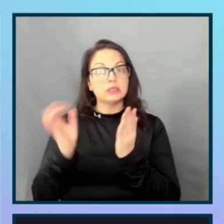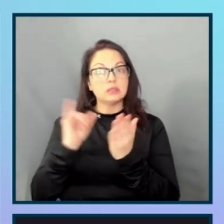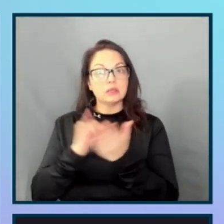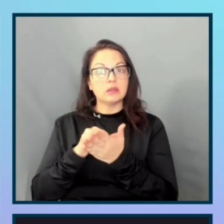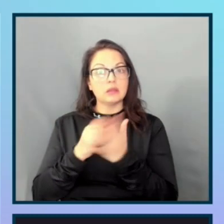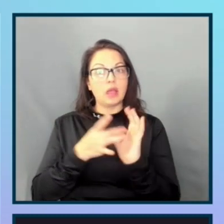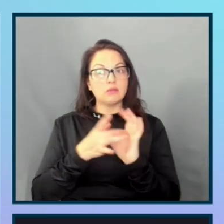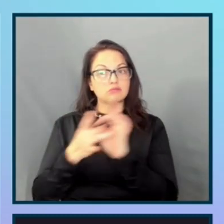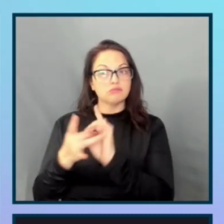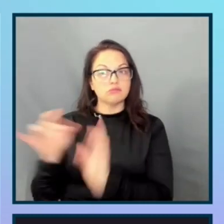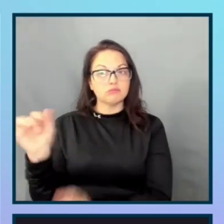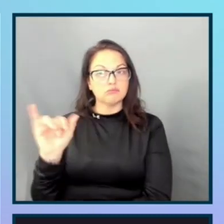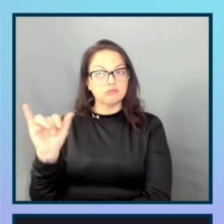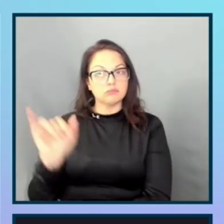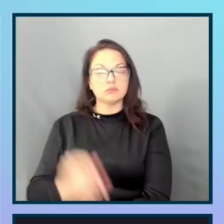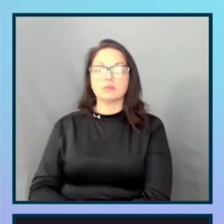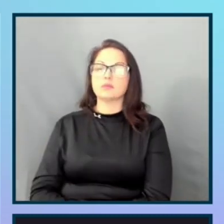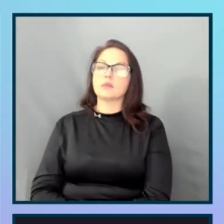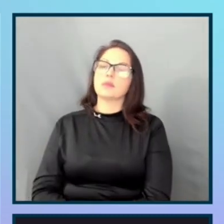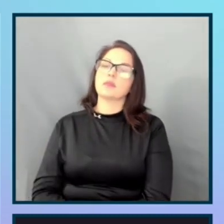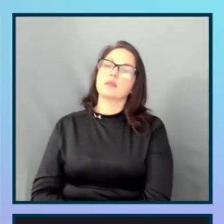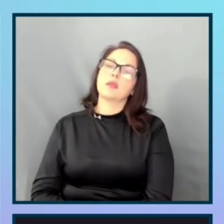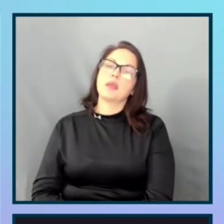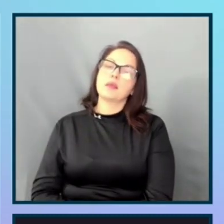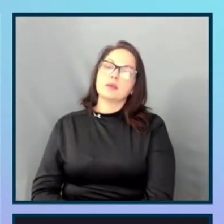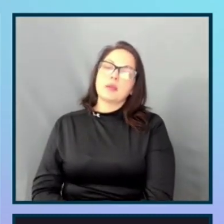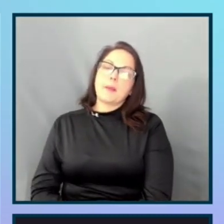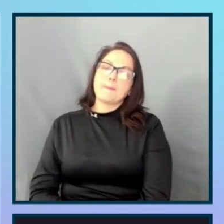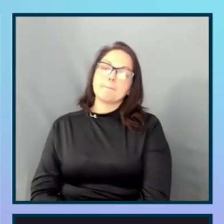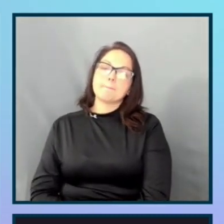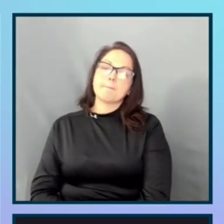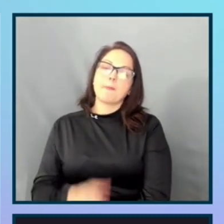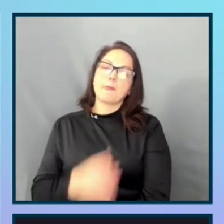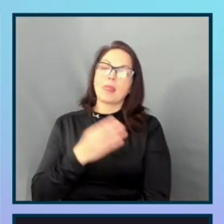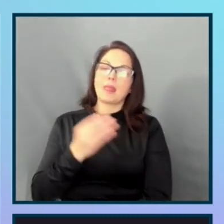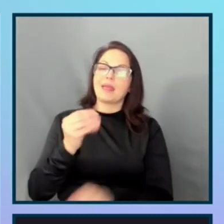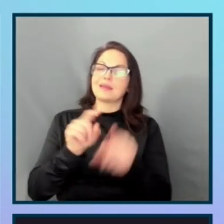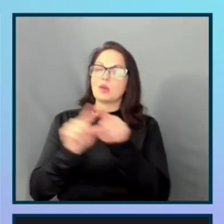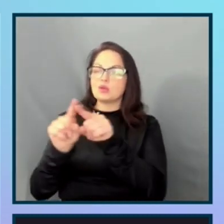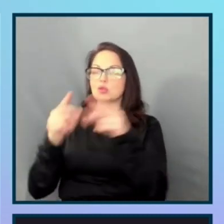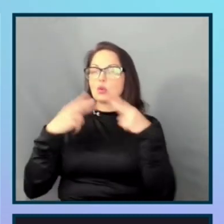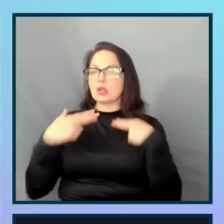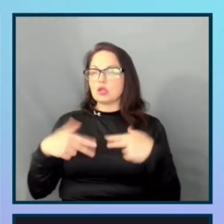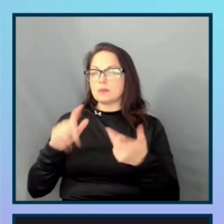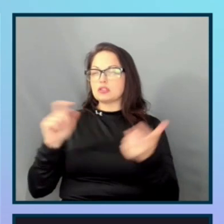And it accounts for a more interesting part, which is the human adjustments over technological access.